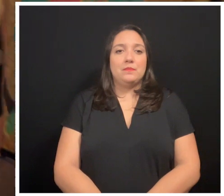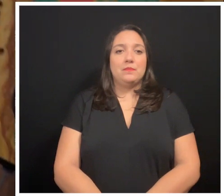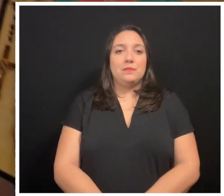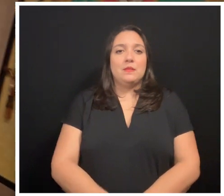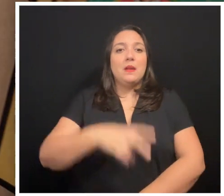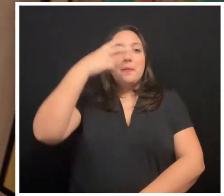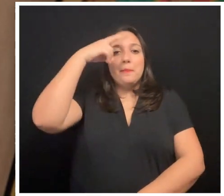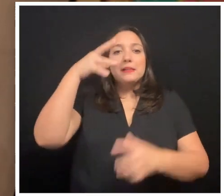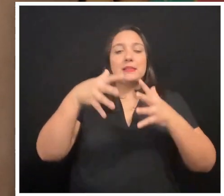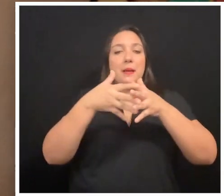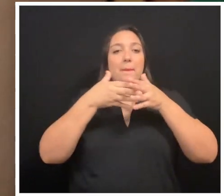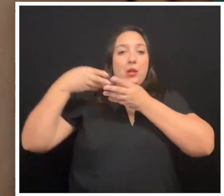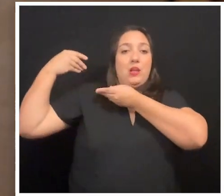So the Mexican-American Heritage